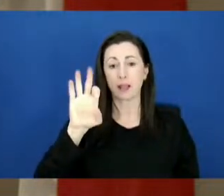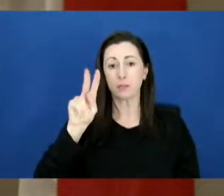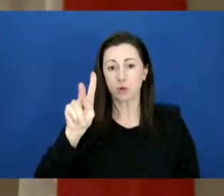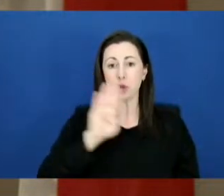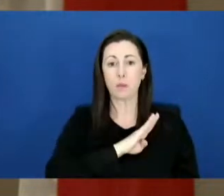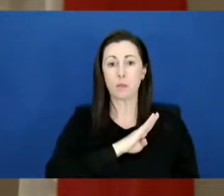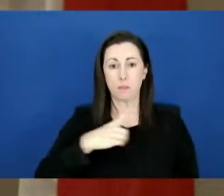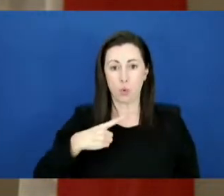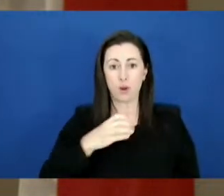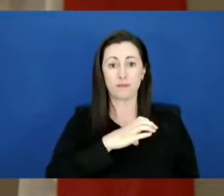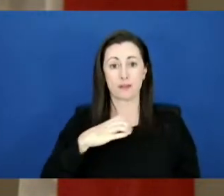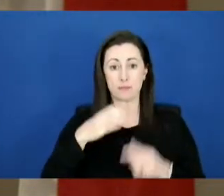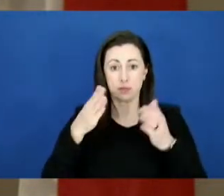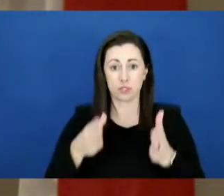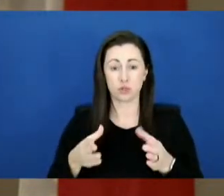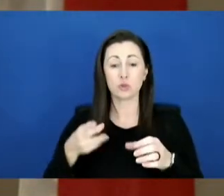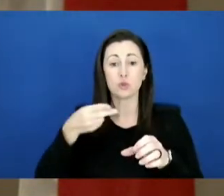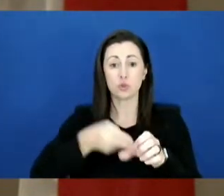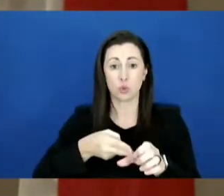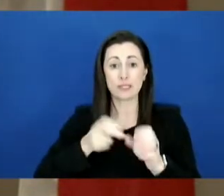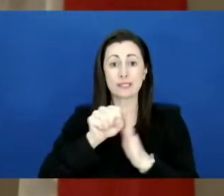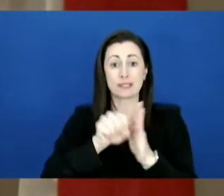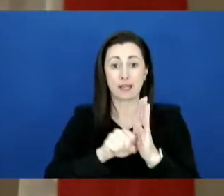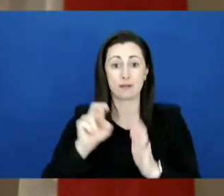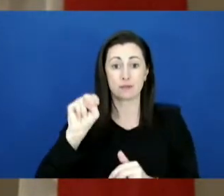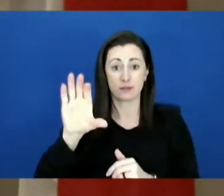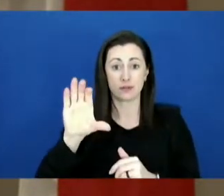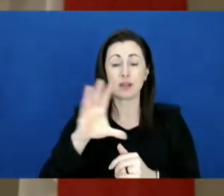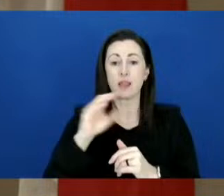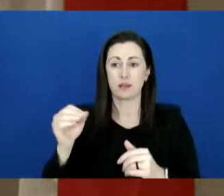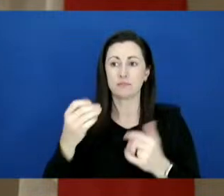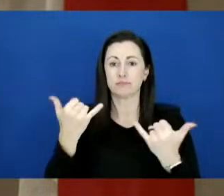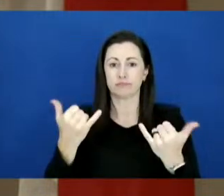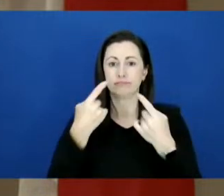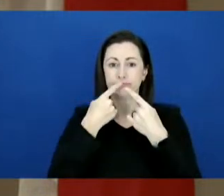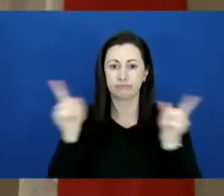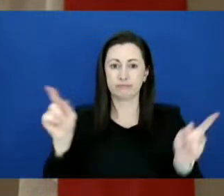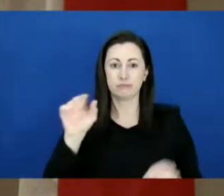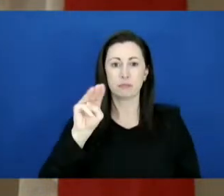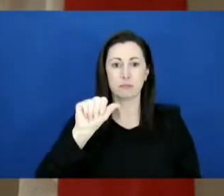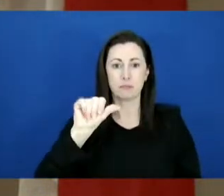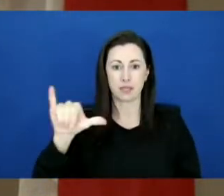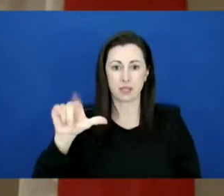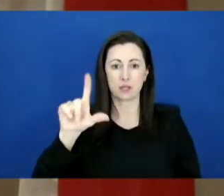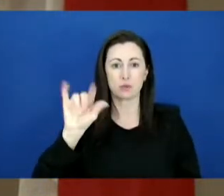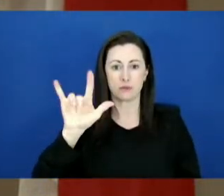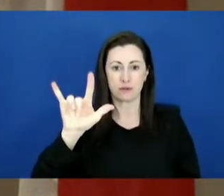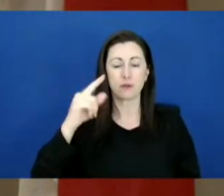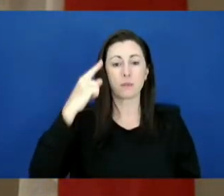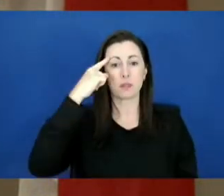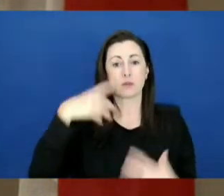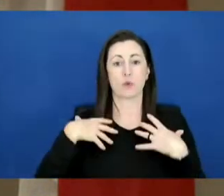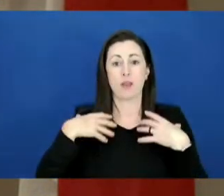THAT THE MECKLENBURG COUNTY --